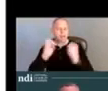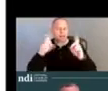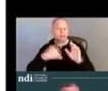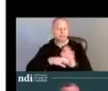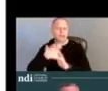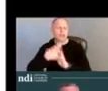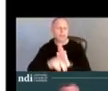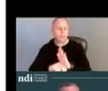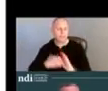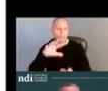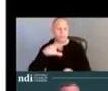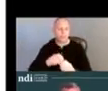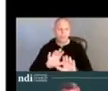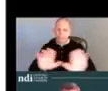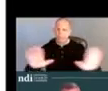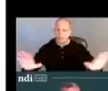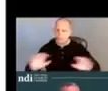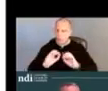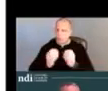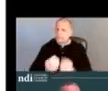within their organization.